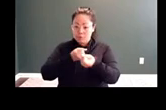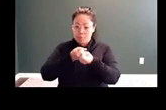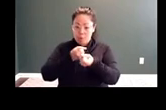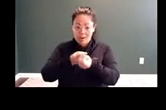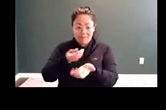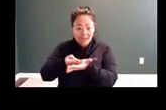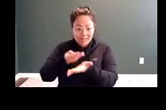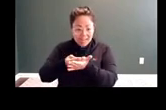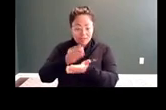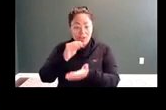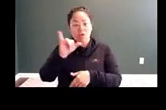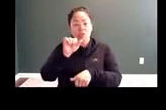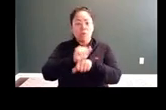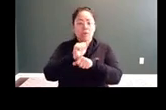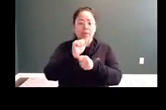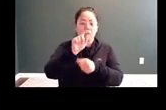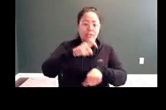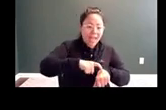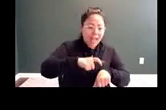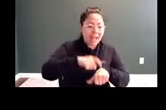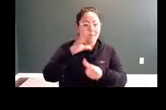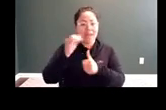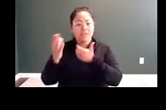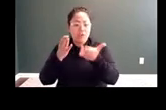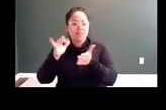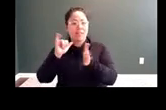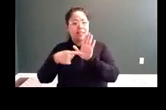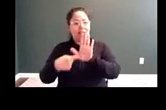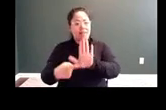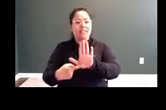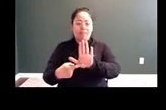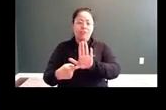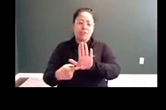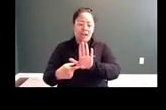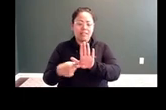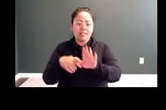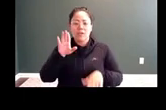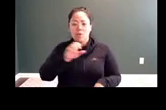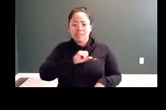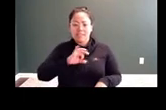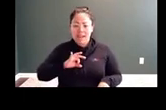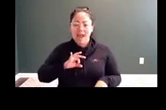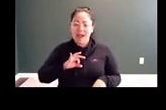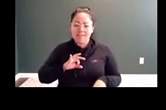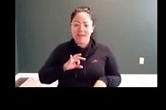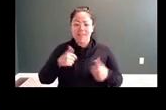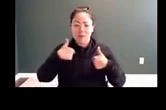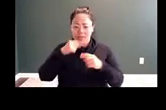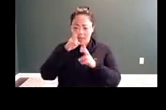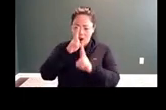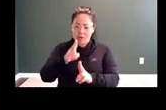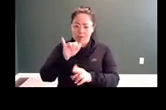and then also with your time and with your services, it demonstrates to your staff that you honor that part of their culture,